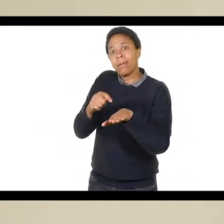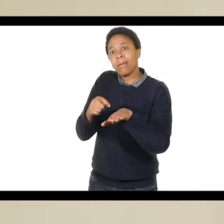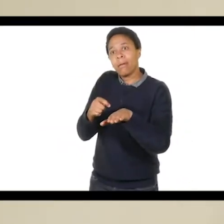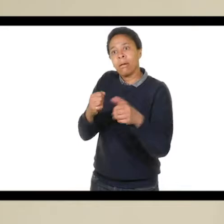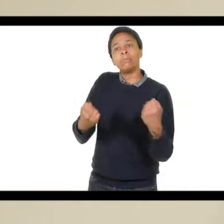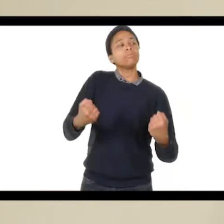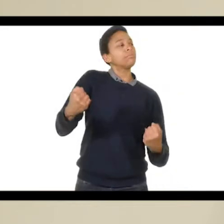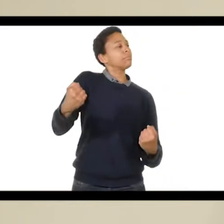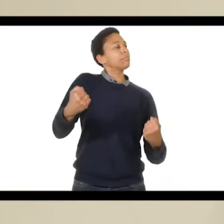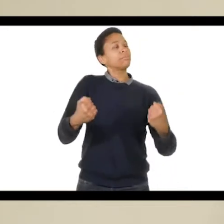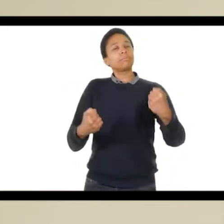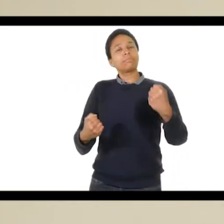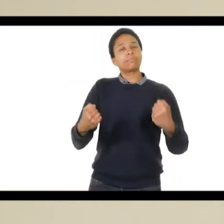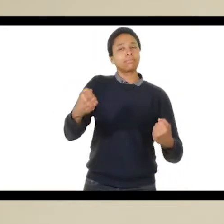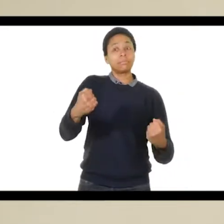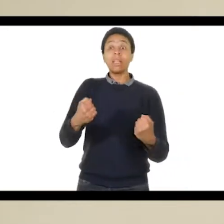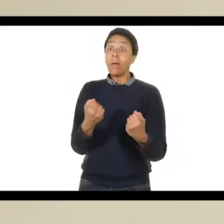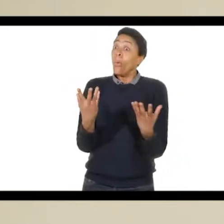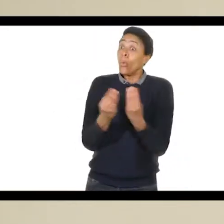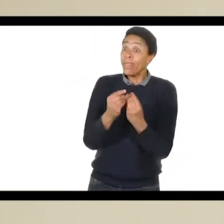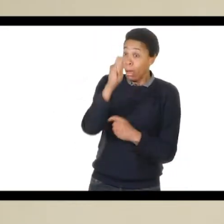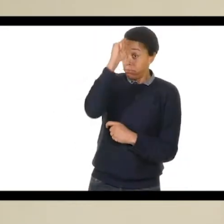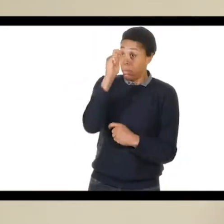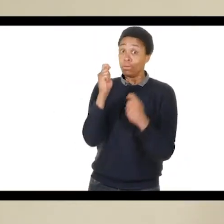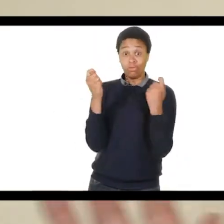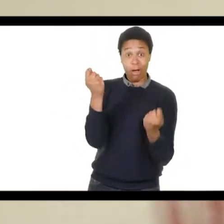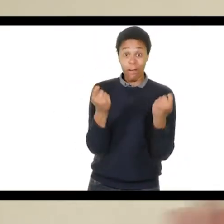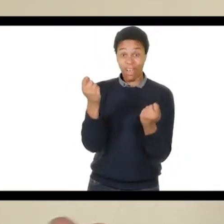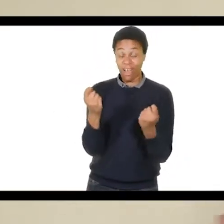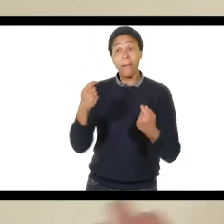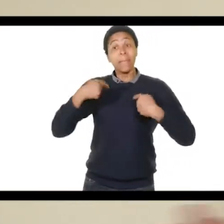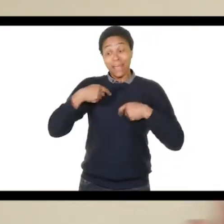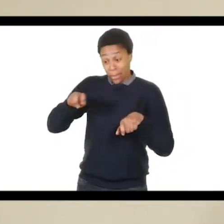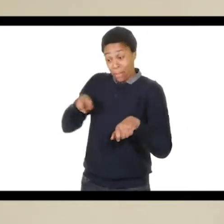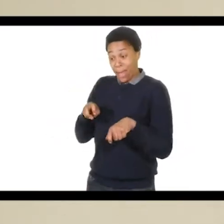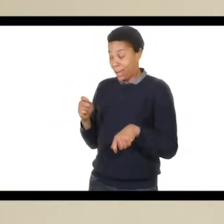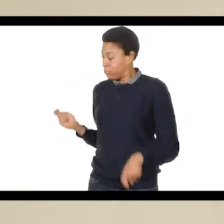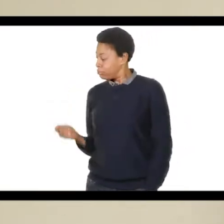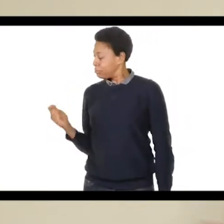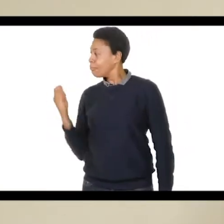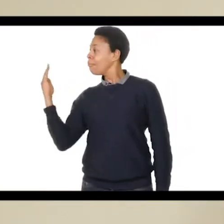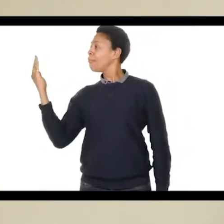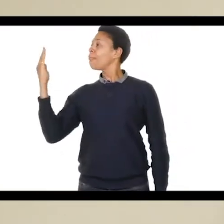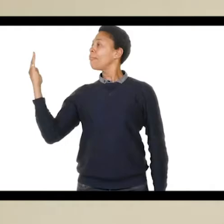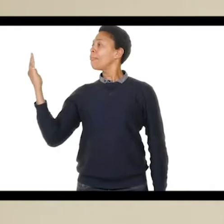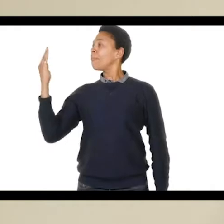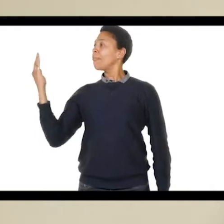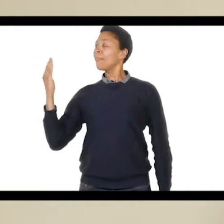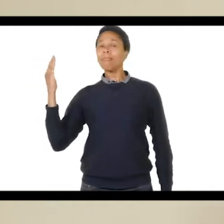And we went all the way along the seafront in this pink Rolls-Royce. Me waving like the Queen to people .